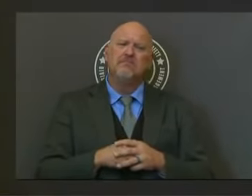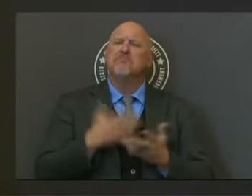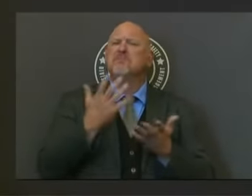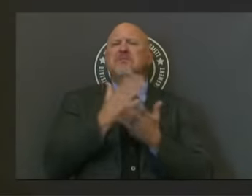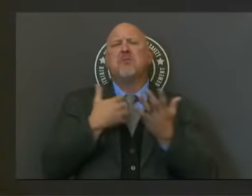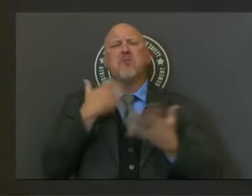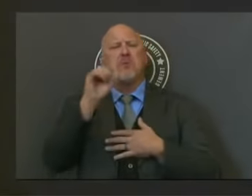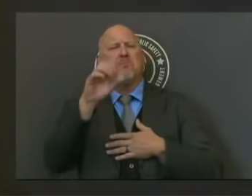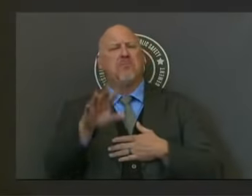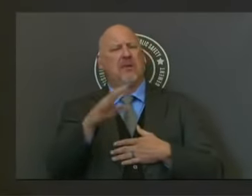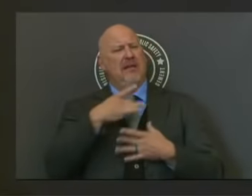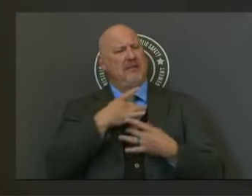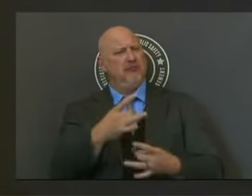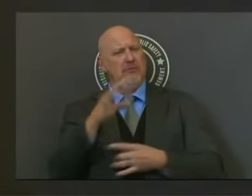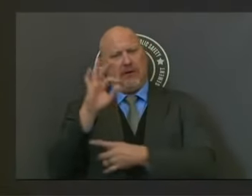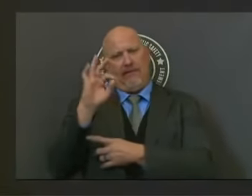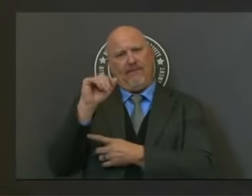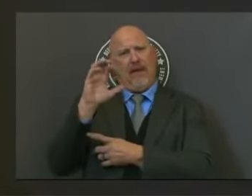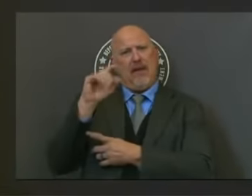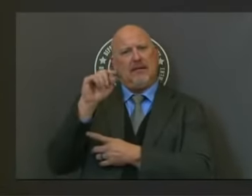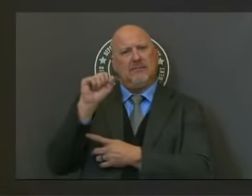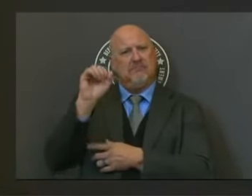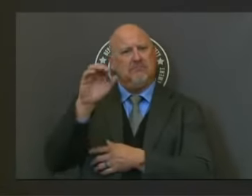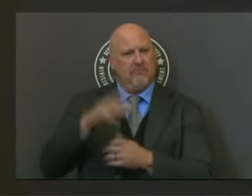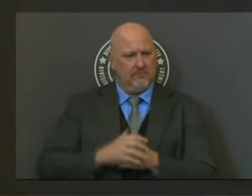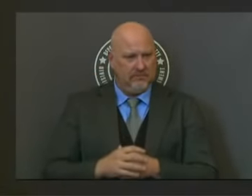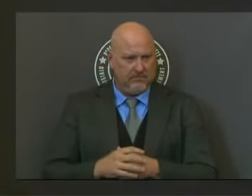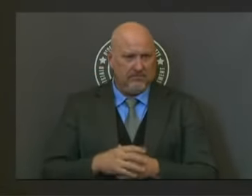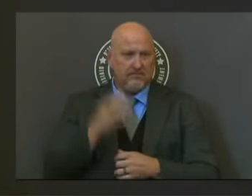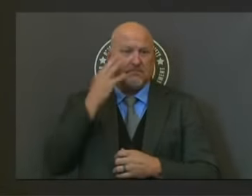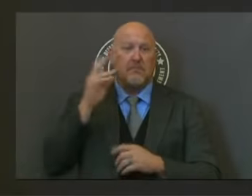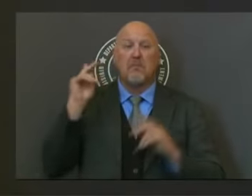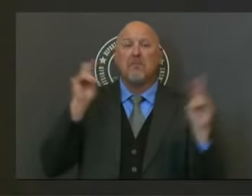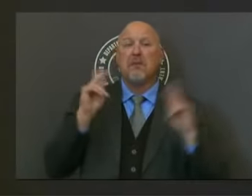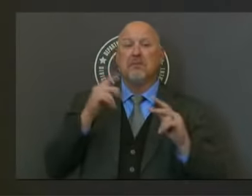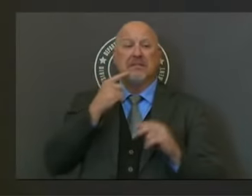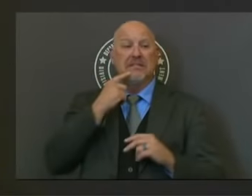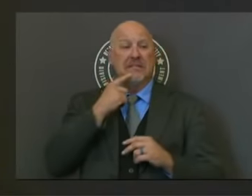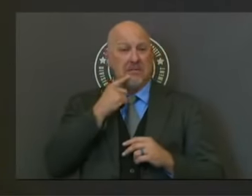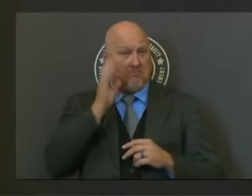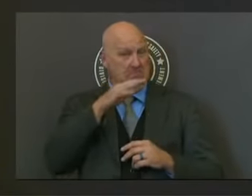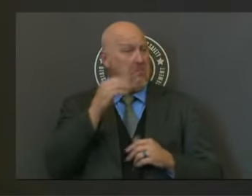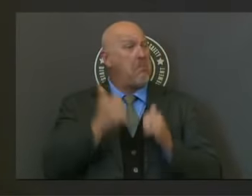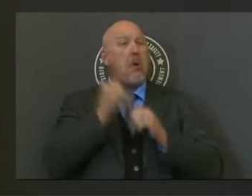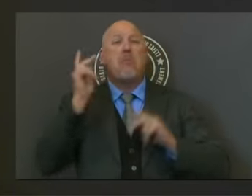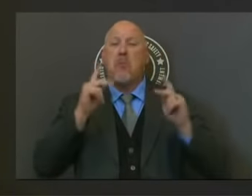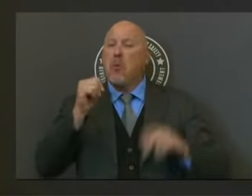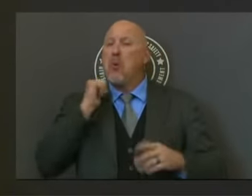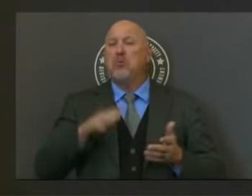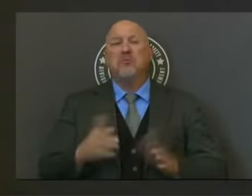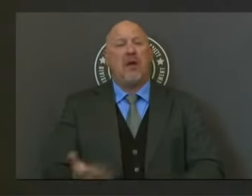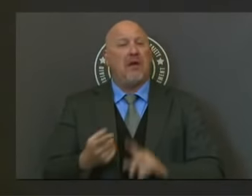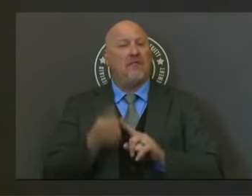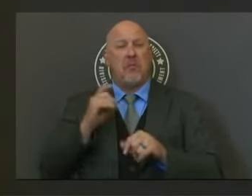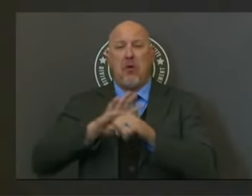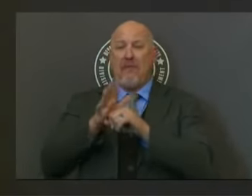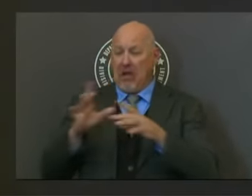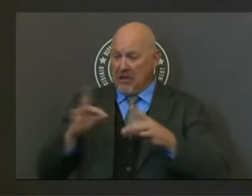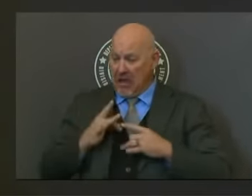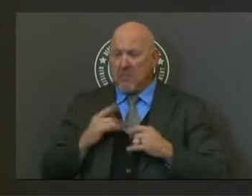one must people won't die the pandemic infection Utah